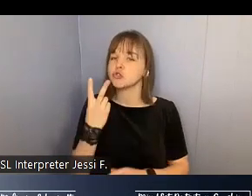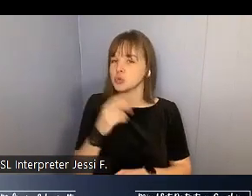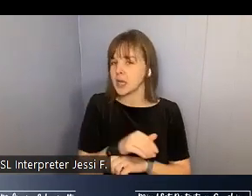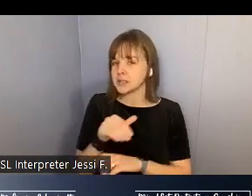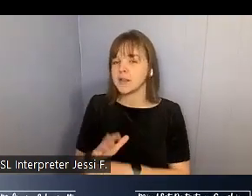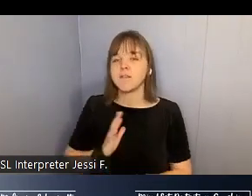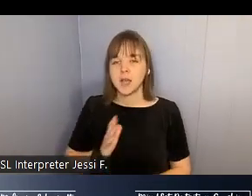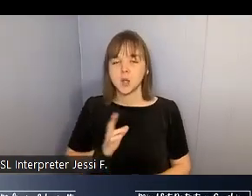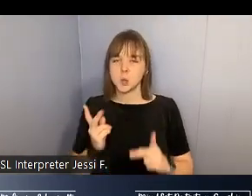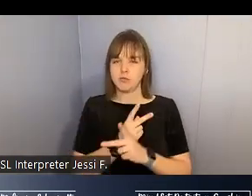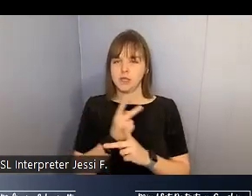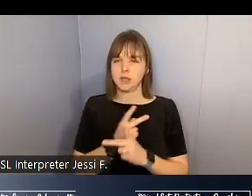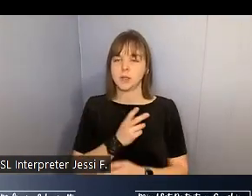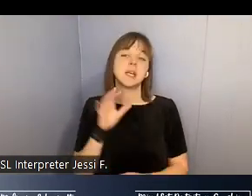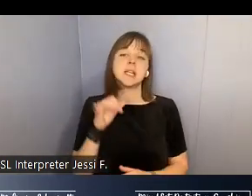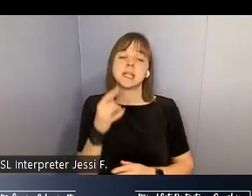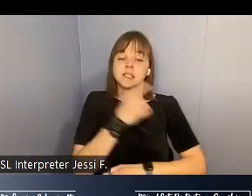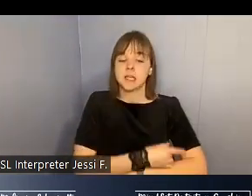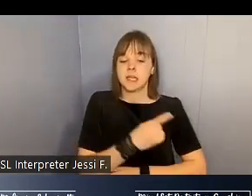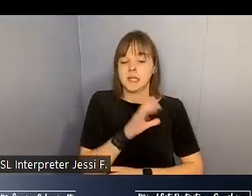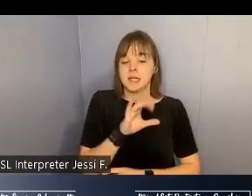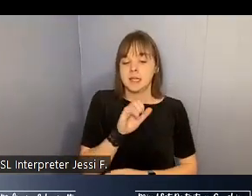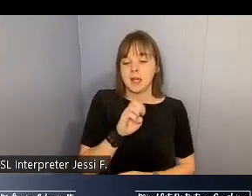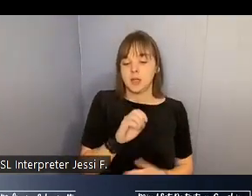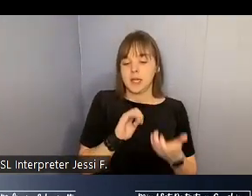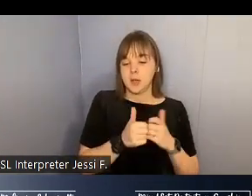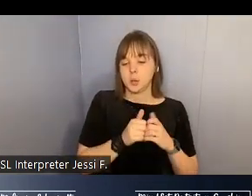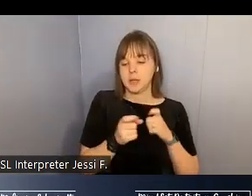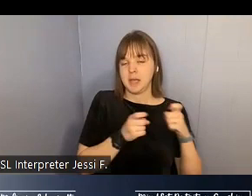that day are leading up to it so it doesn't throw things off?